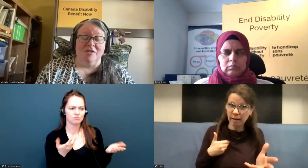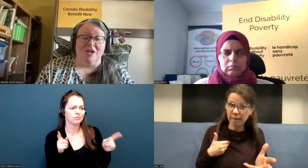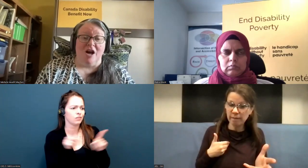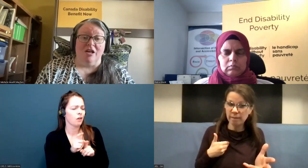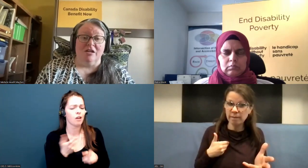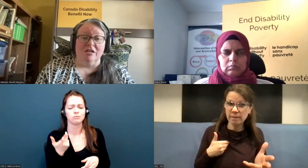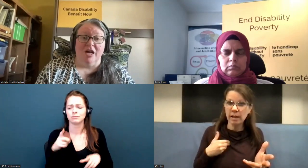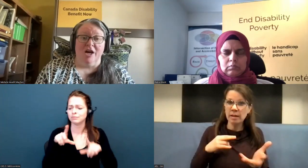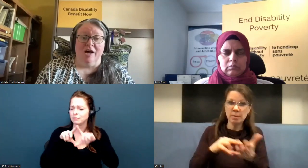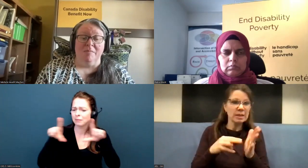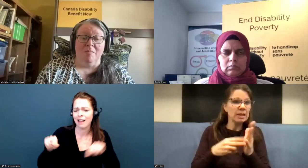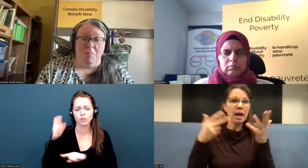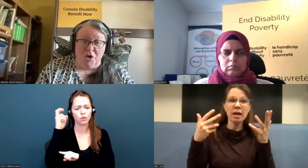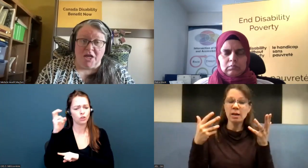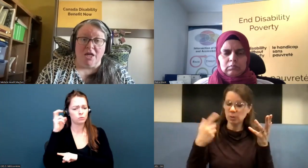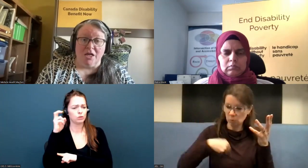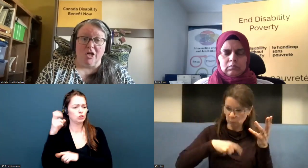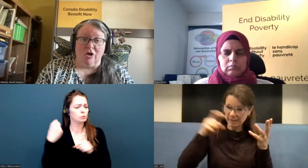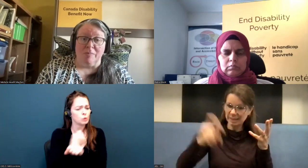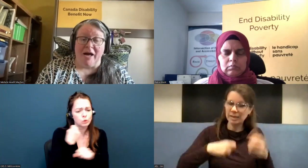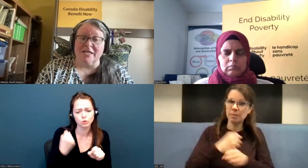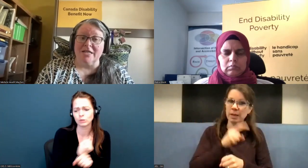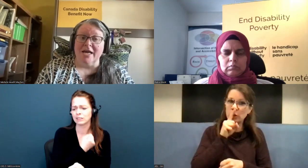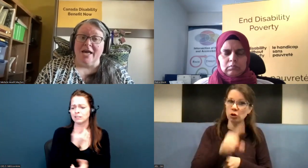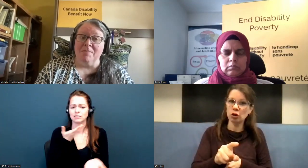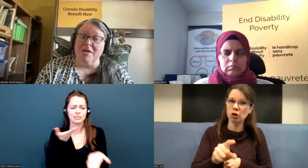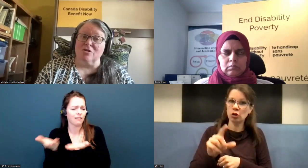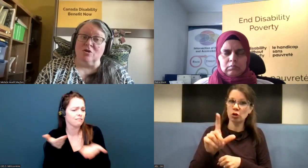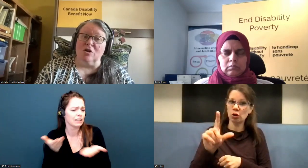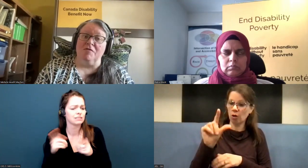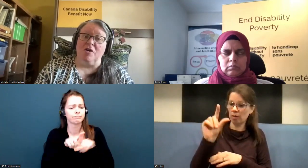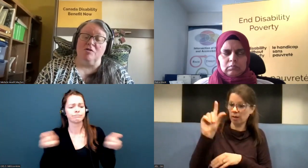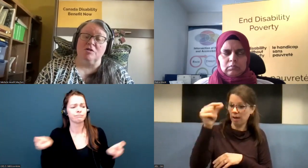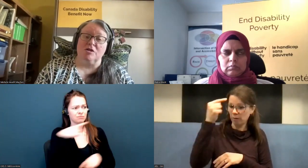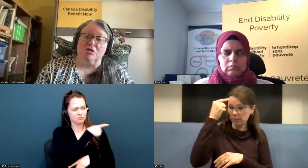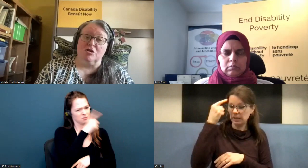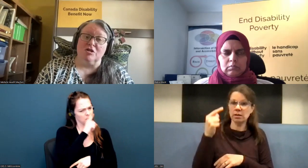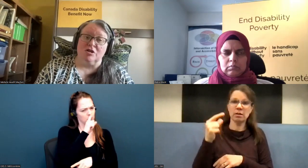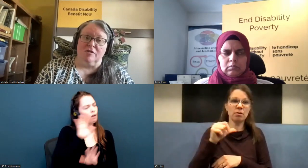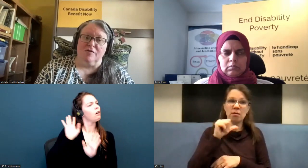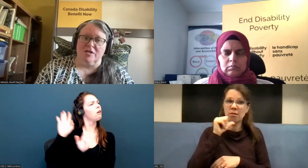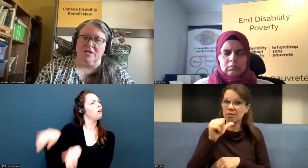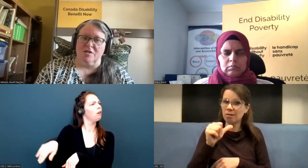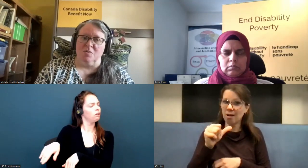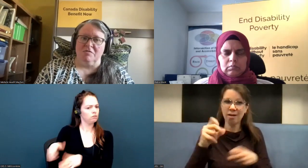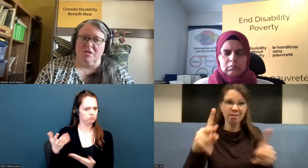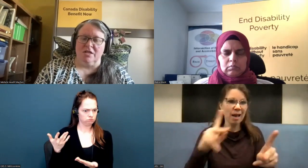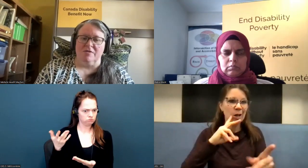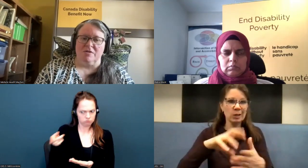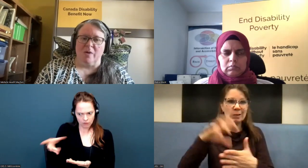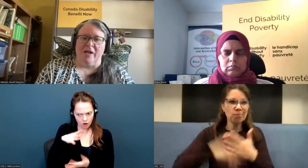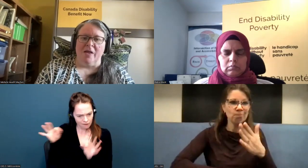DOLLAR MONEY CLAWBACKS, BUT ALL THE GOODS AND SERVICES WE RECEIVE AS WELL.